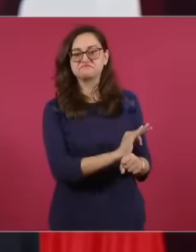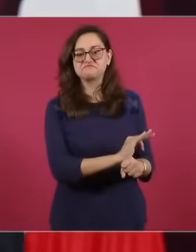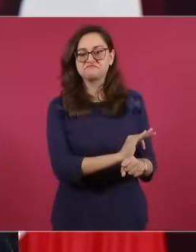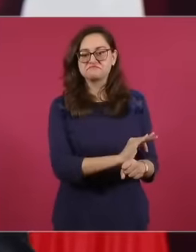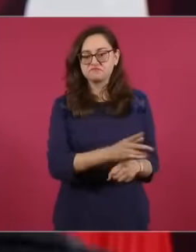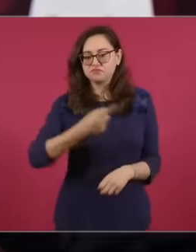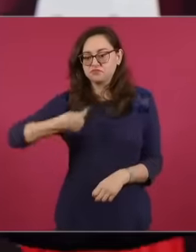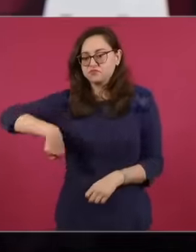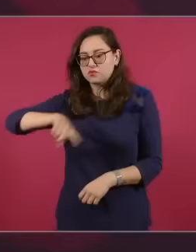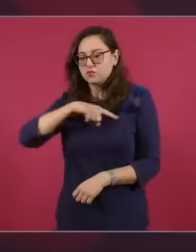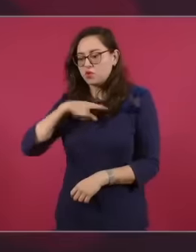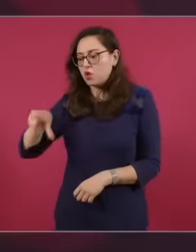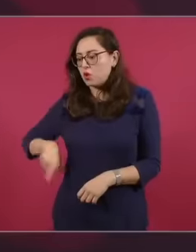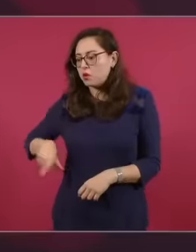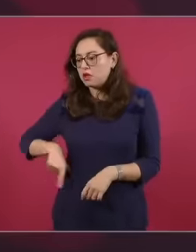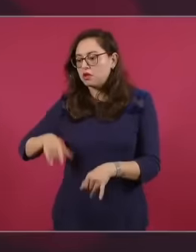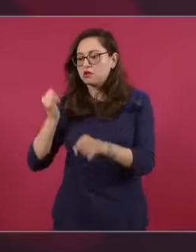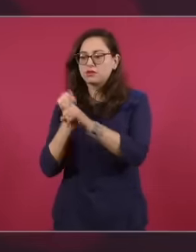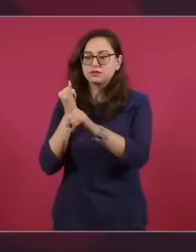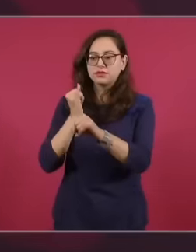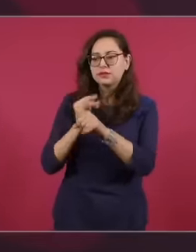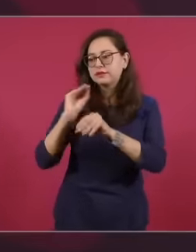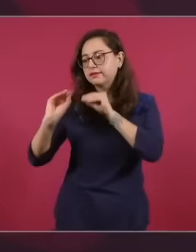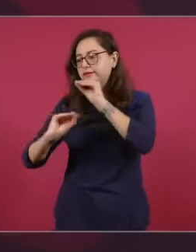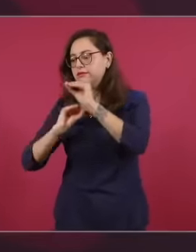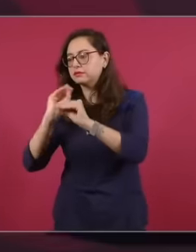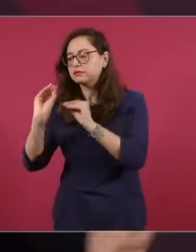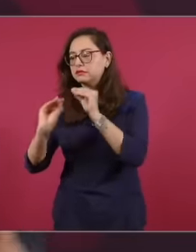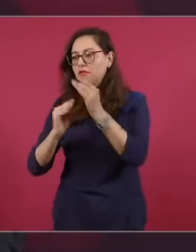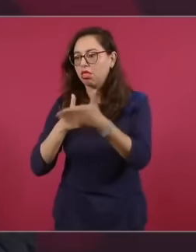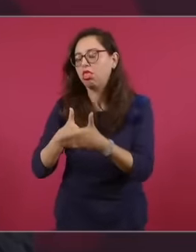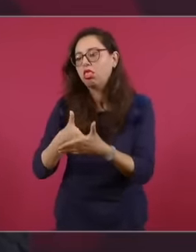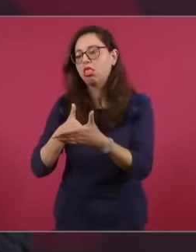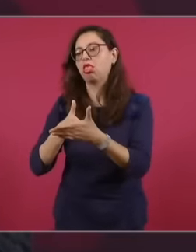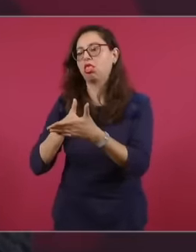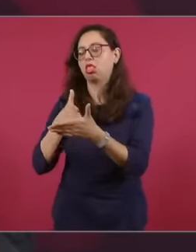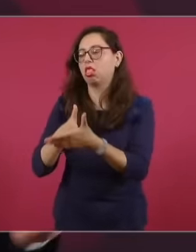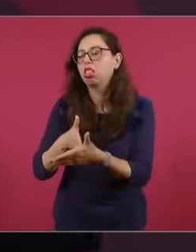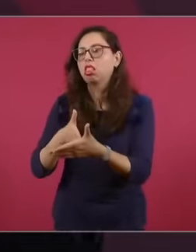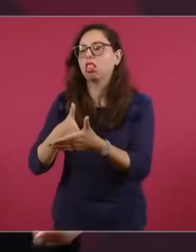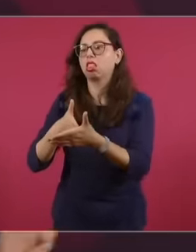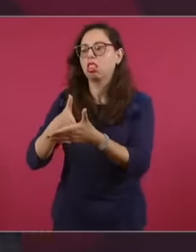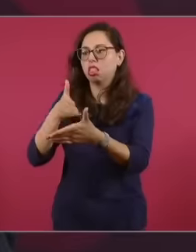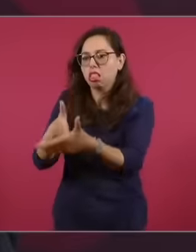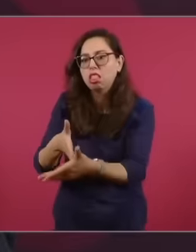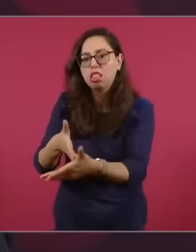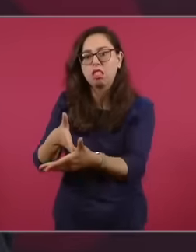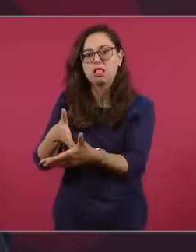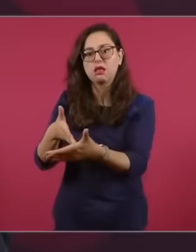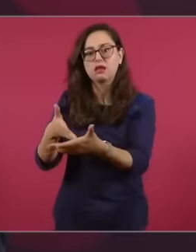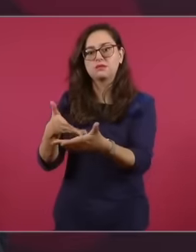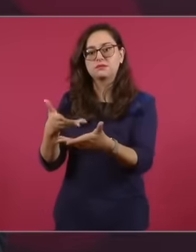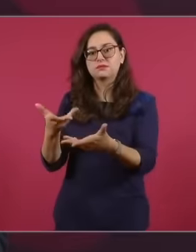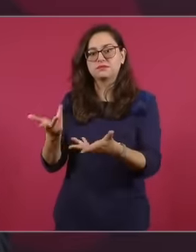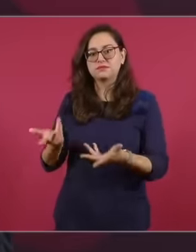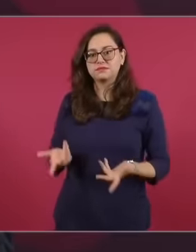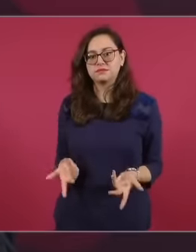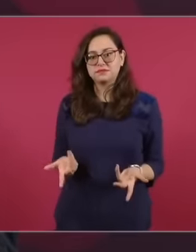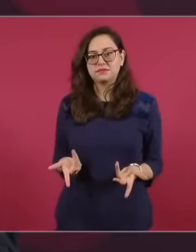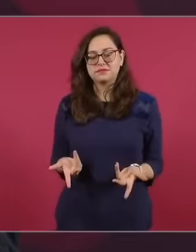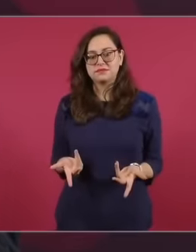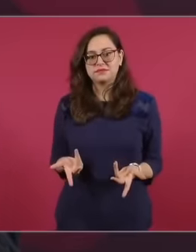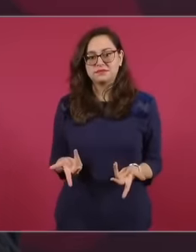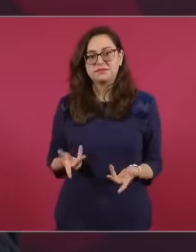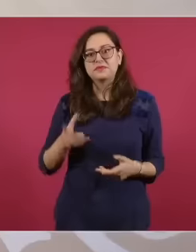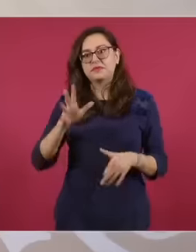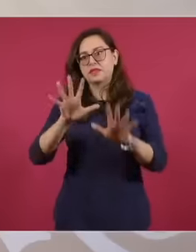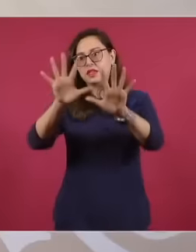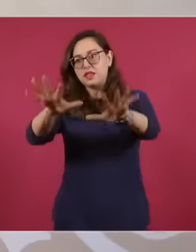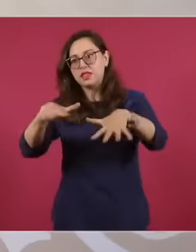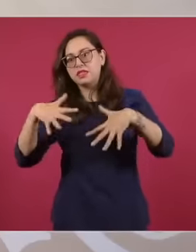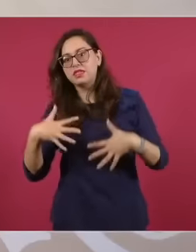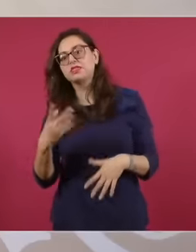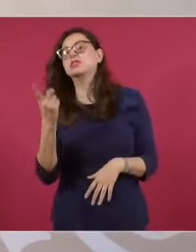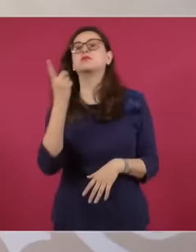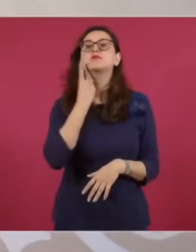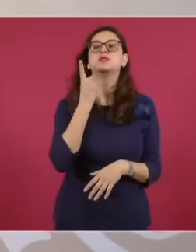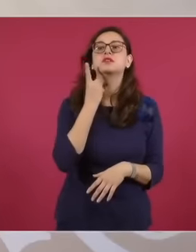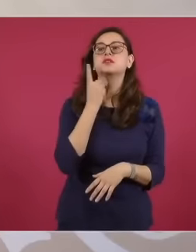achieve a qualified majority in Congress because only by having a